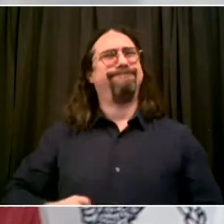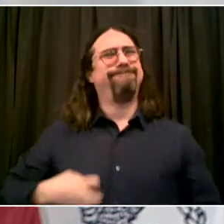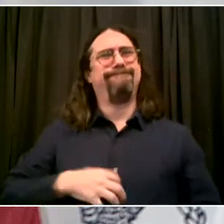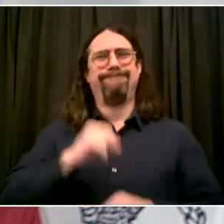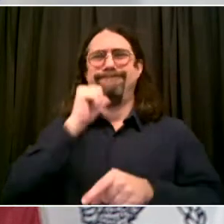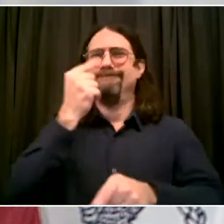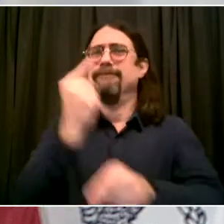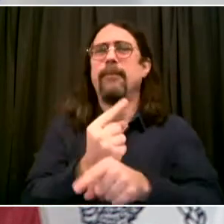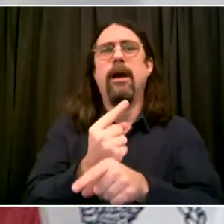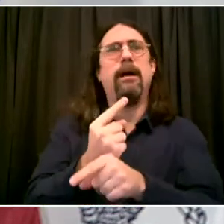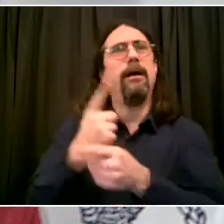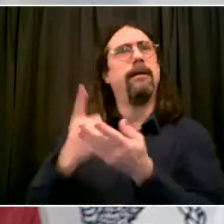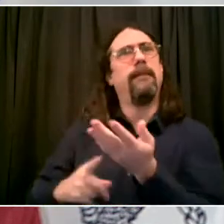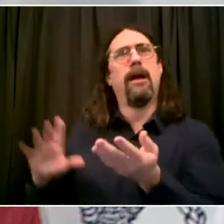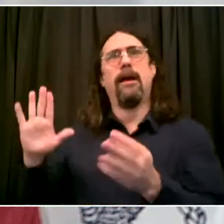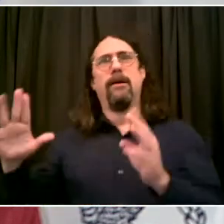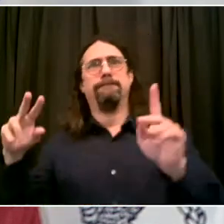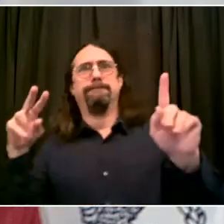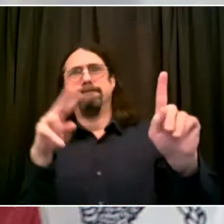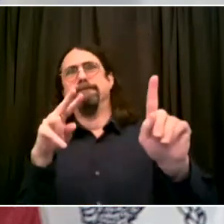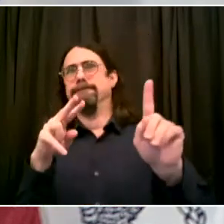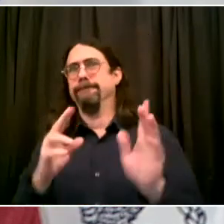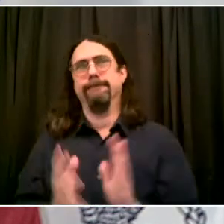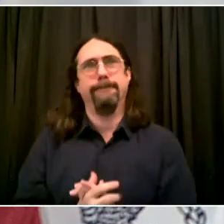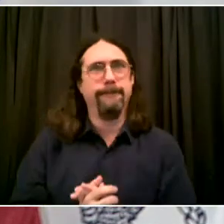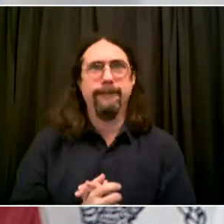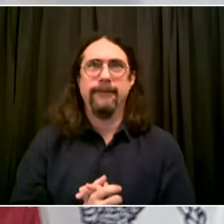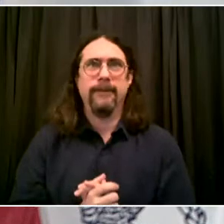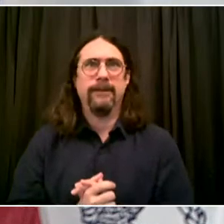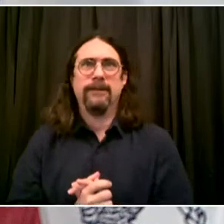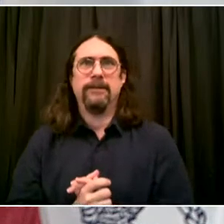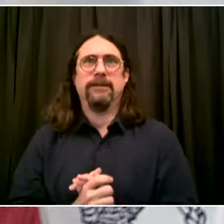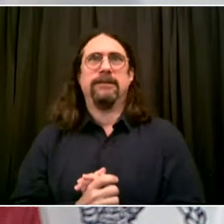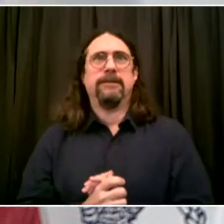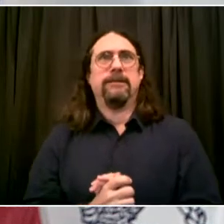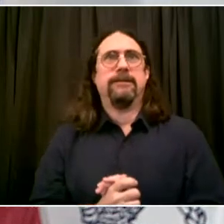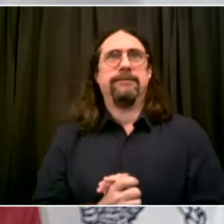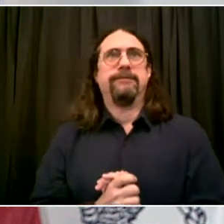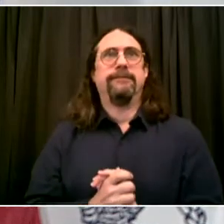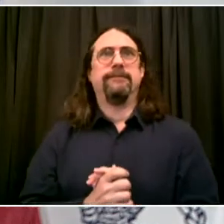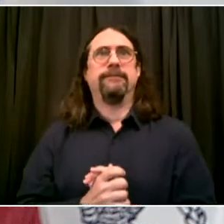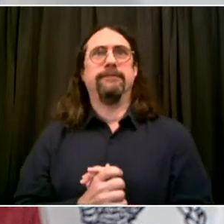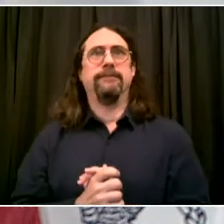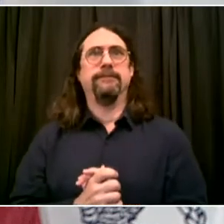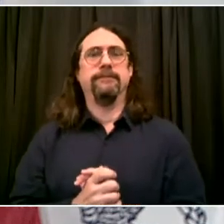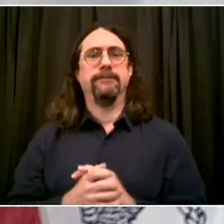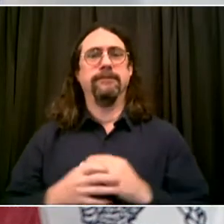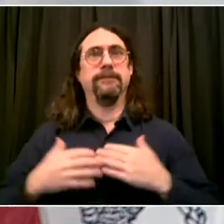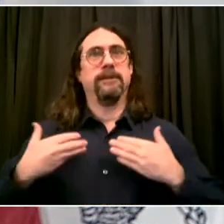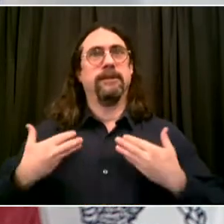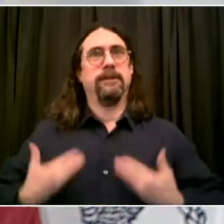ABOUT THAT. THEY ARE REALLY DISTURBING.